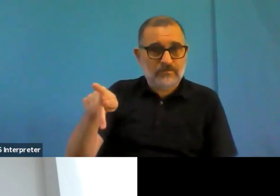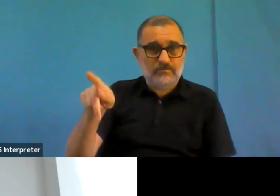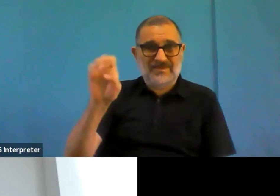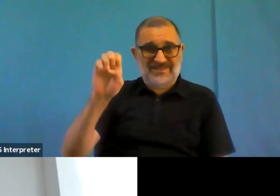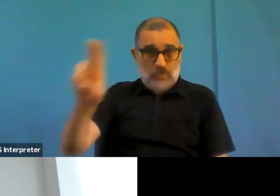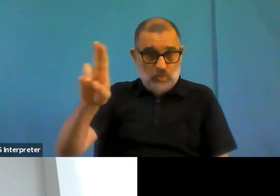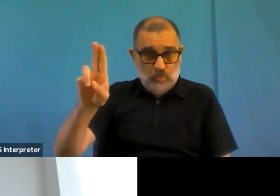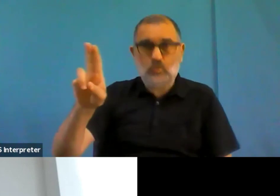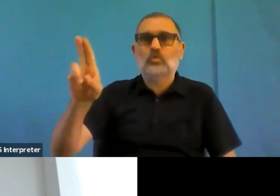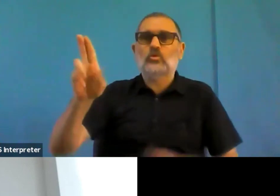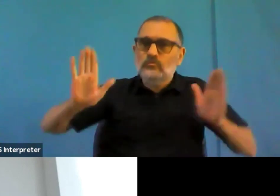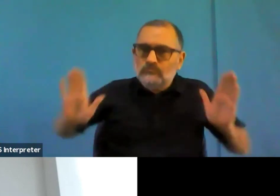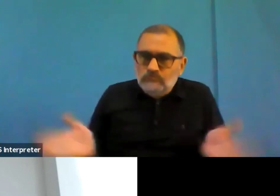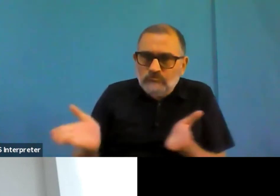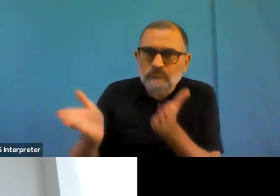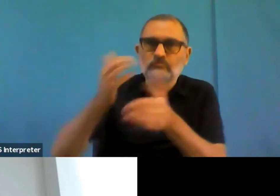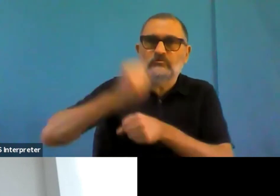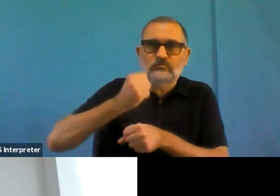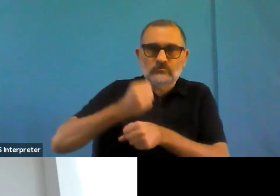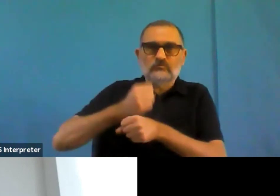So please follow us and keep up the good work.